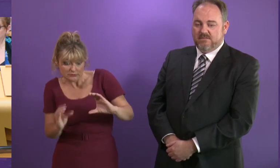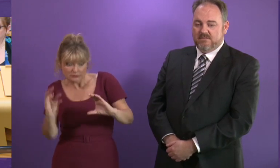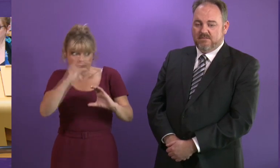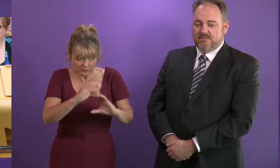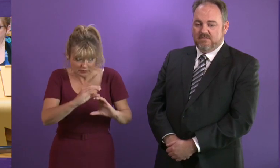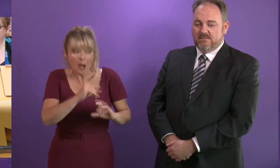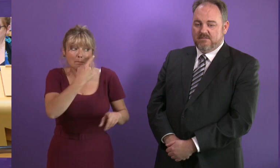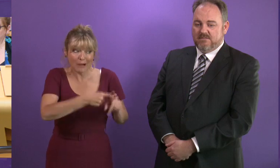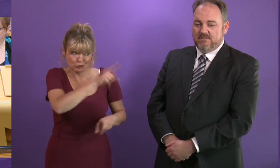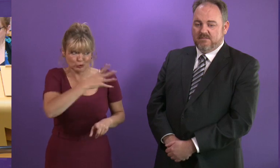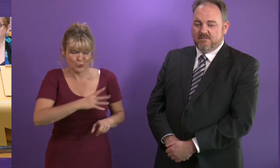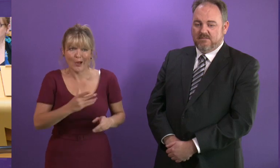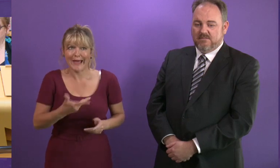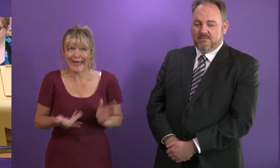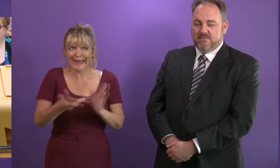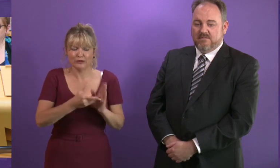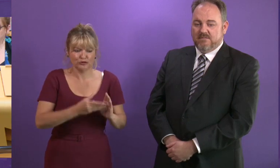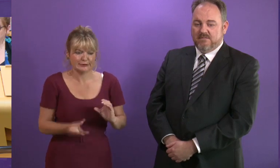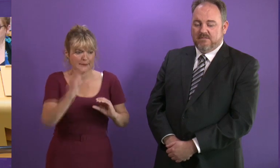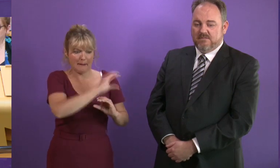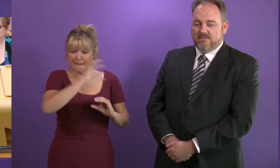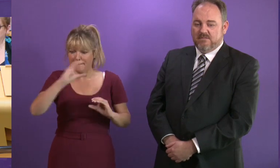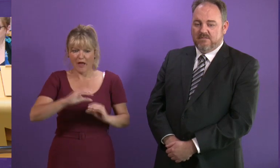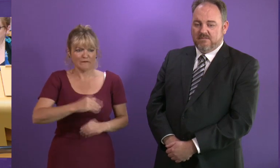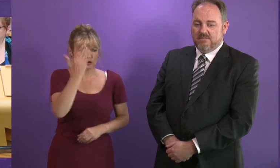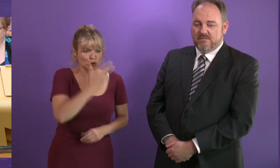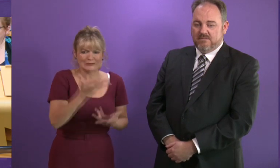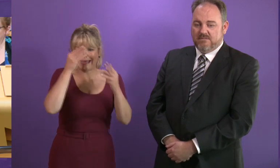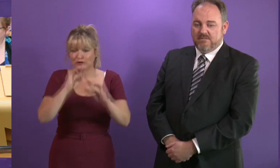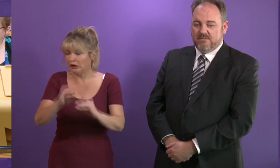we are responsible for, he should set out where in the Scottish budget he thinks we